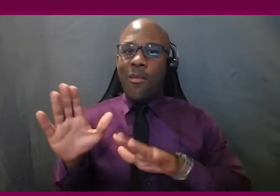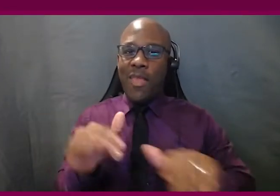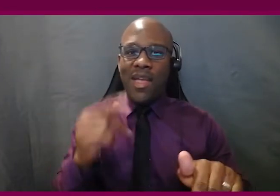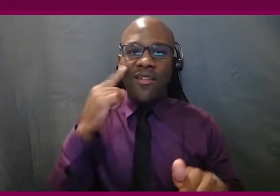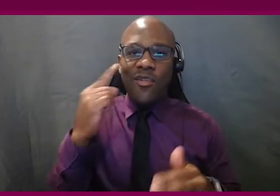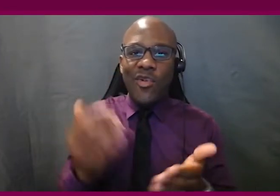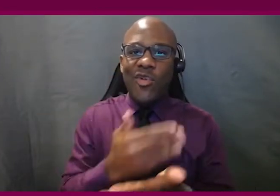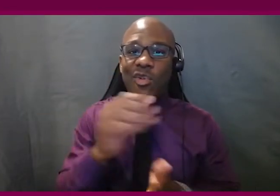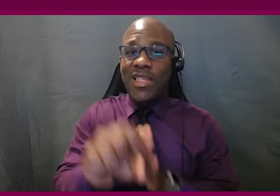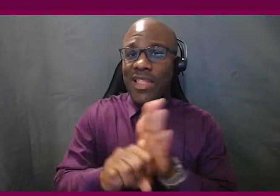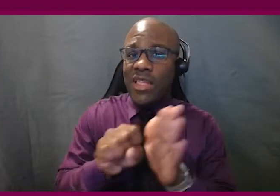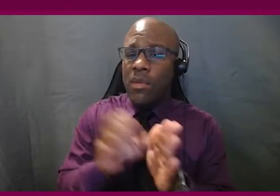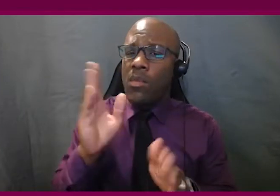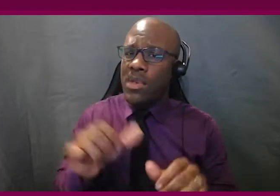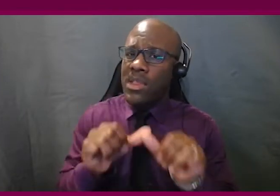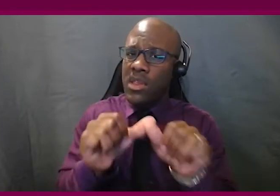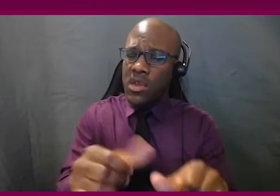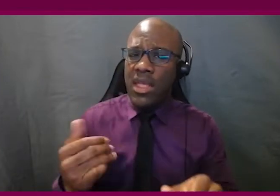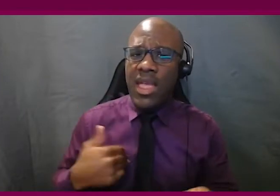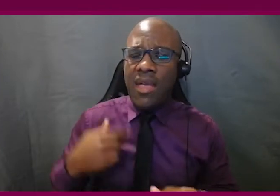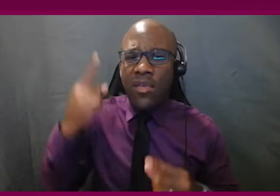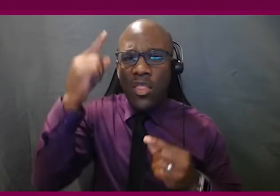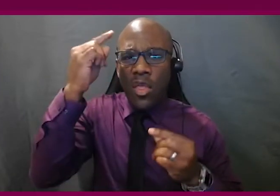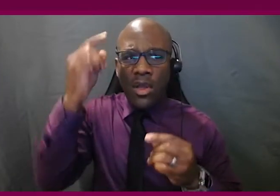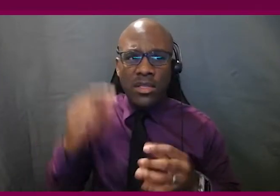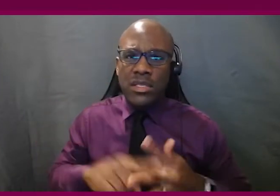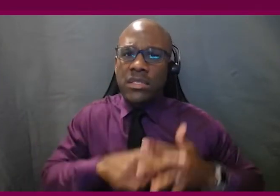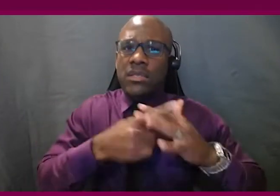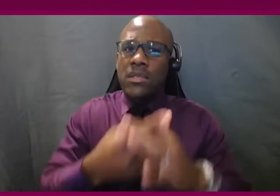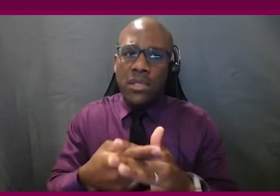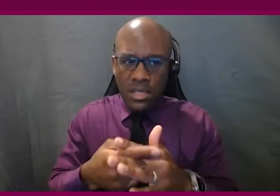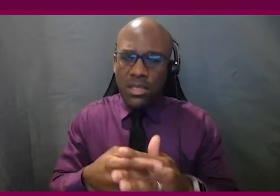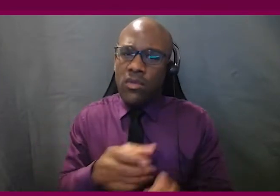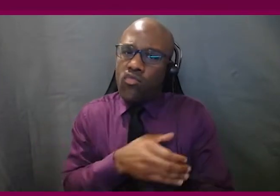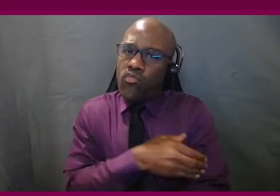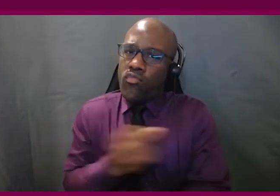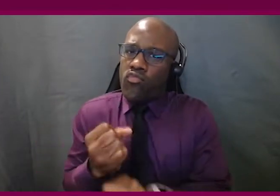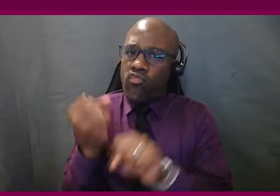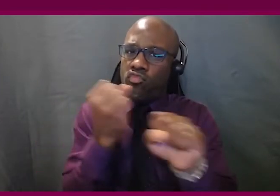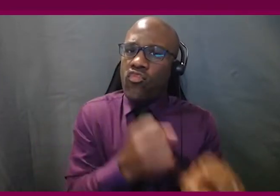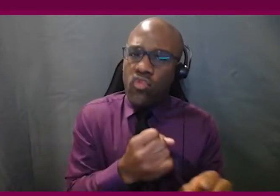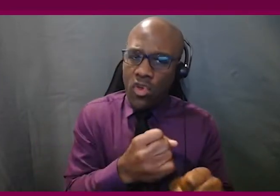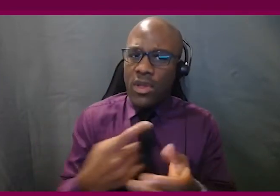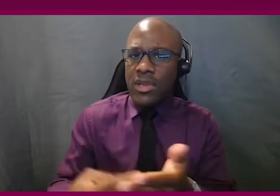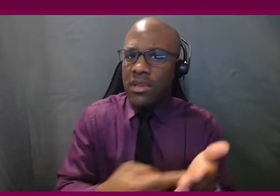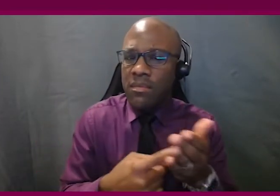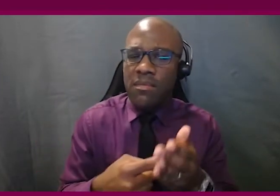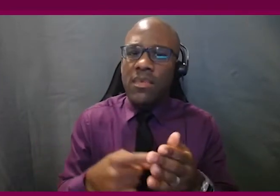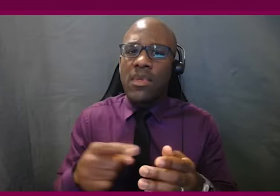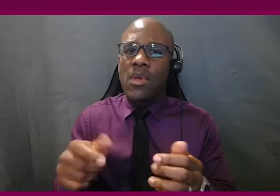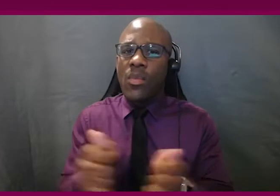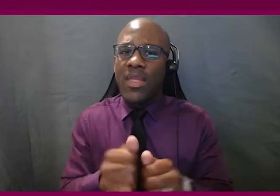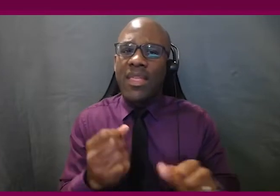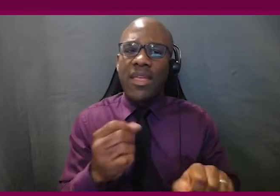And we're going to be continuing to have thought-provoking powerful conversations with advocates and activists within the disability community.